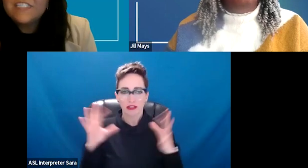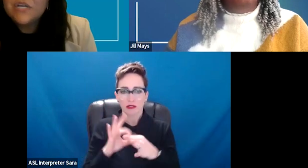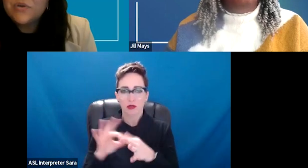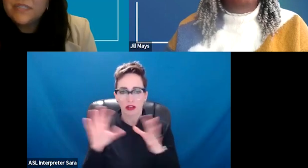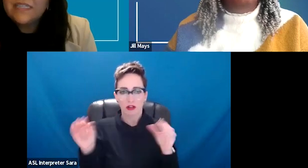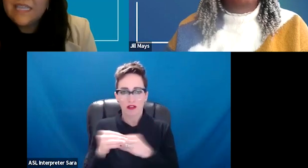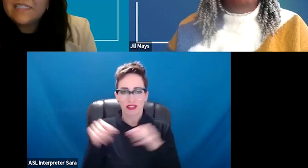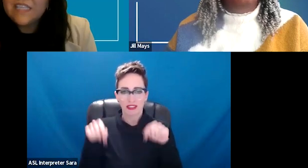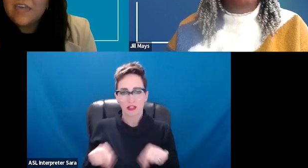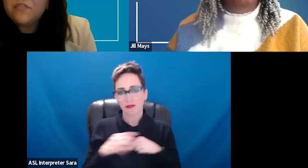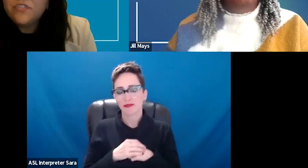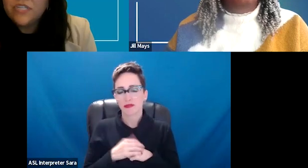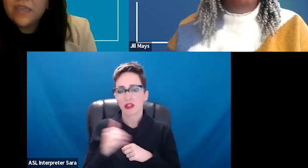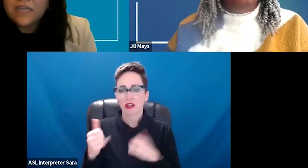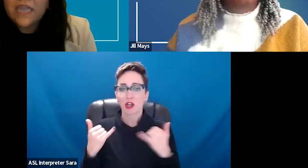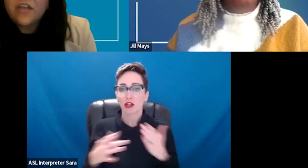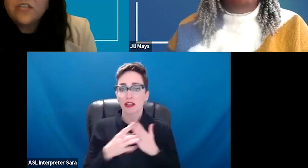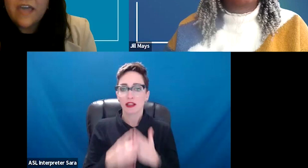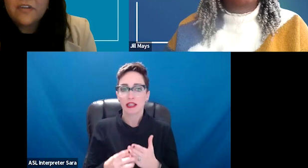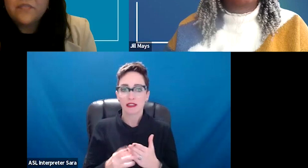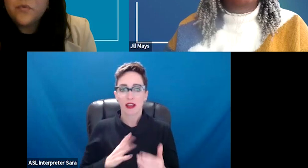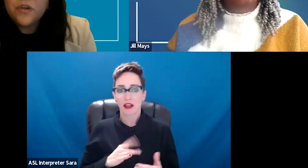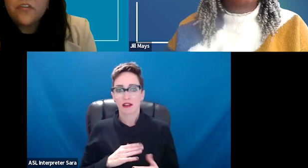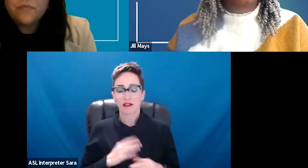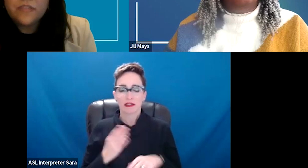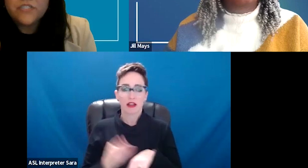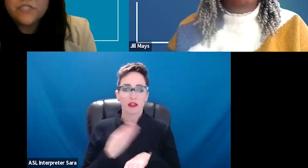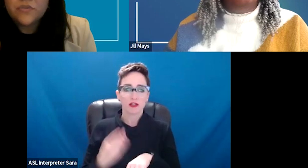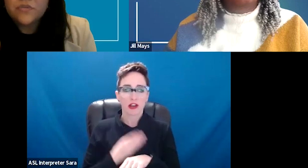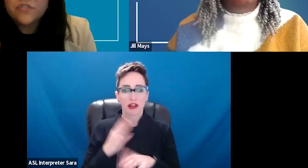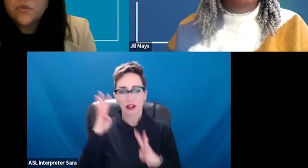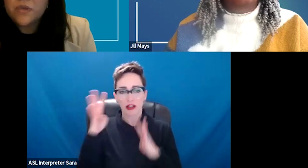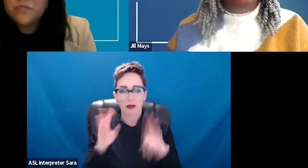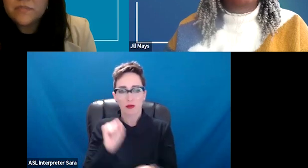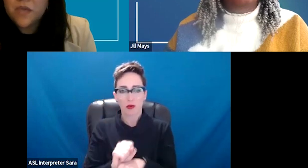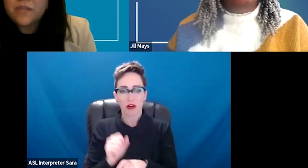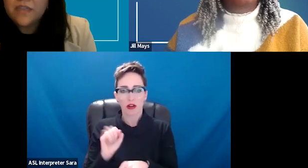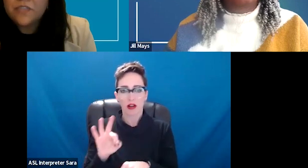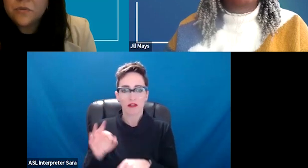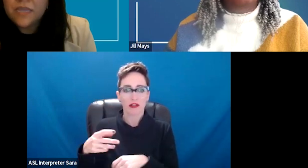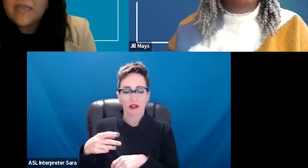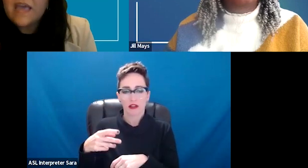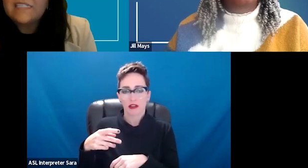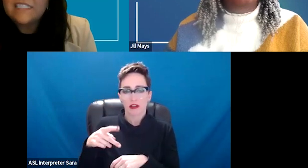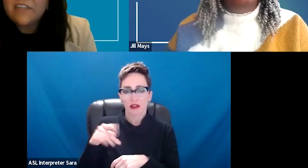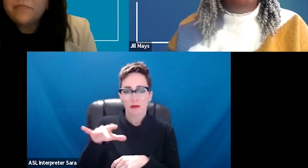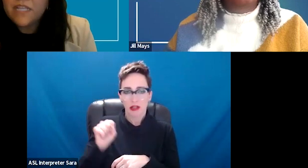She currently leads the evolutionary and collaborative work of pillars two (someone to respond), and three (a safe place